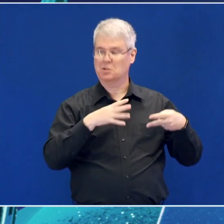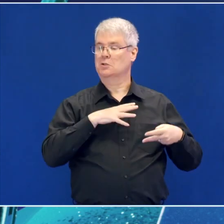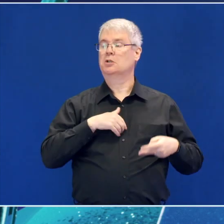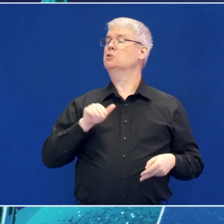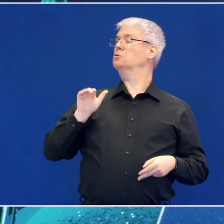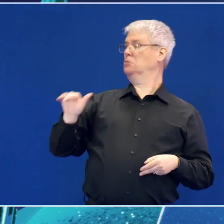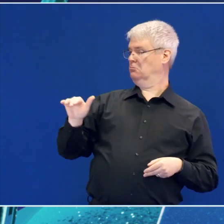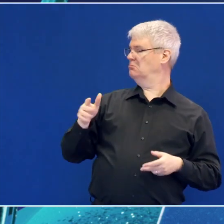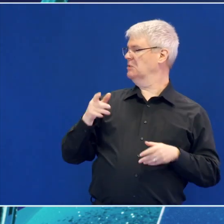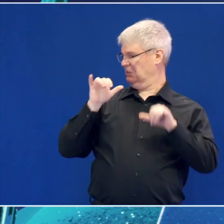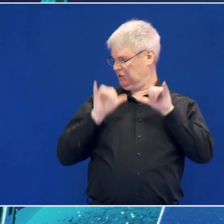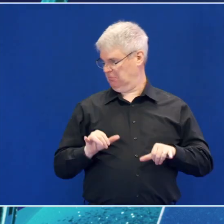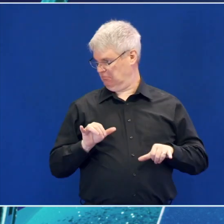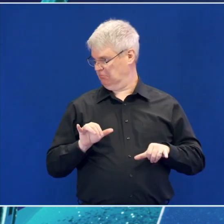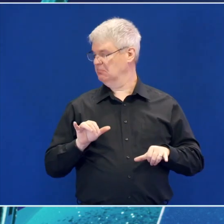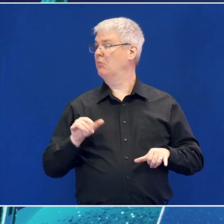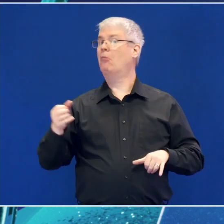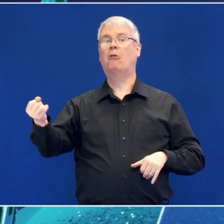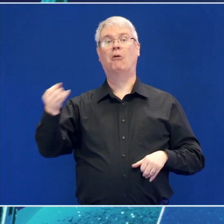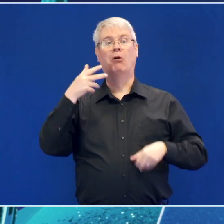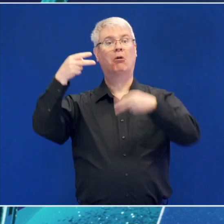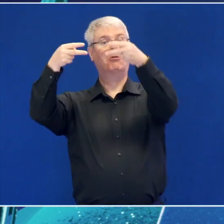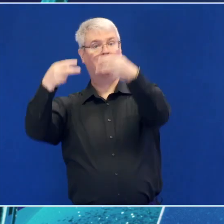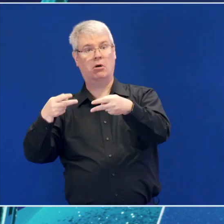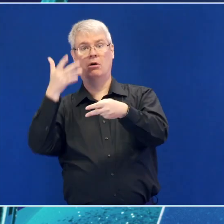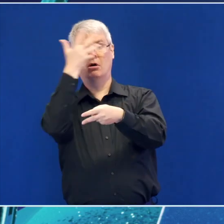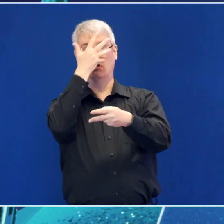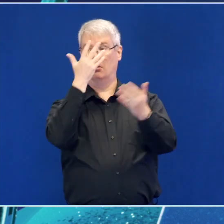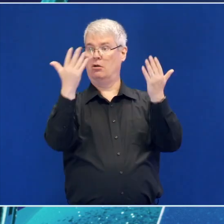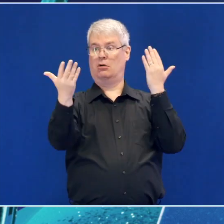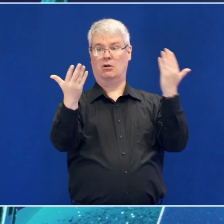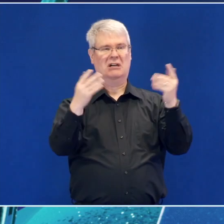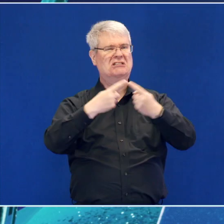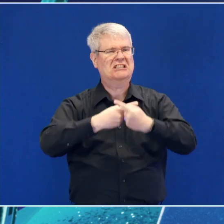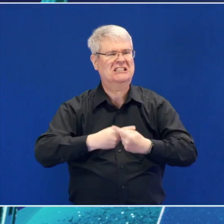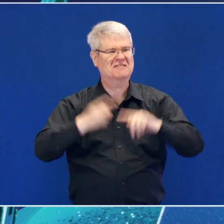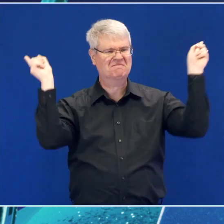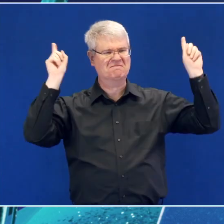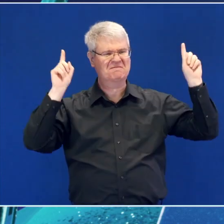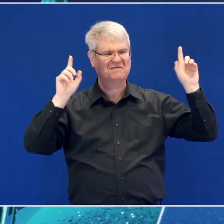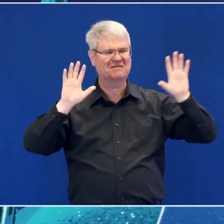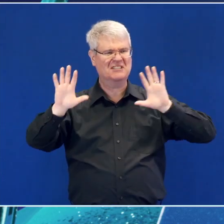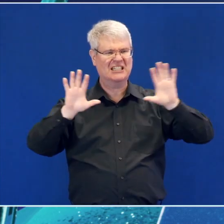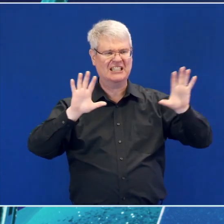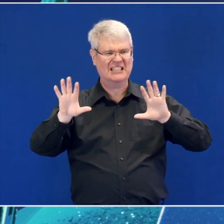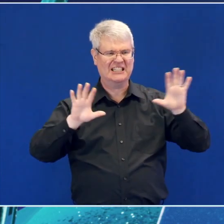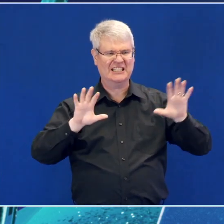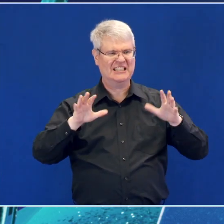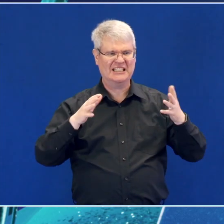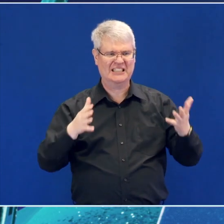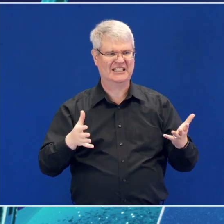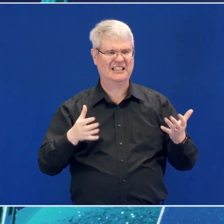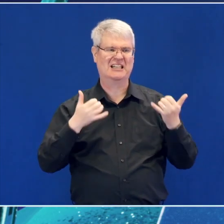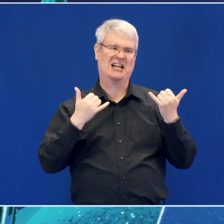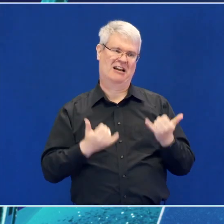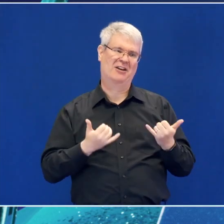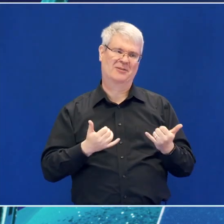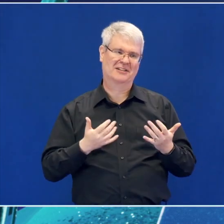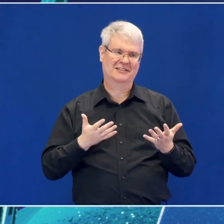like accessibility are done, is via deterministic testing. That is it. And right now of course it's evident to see